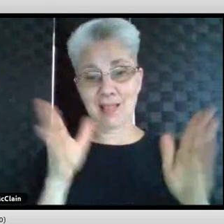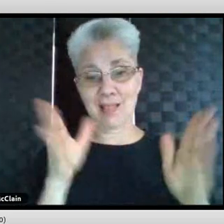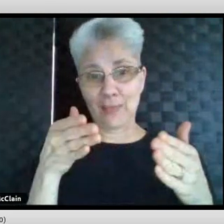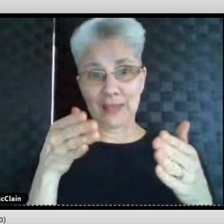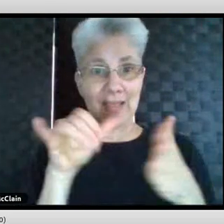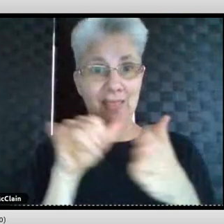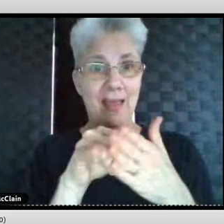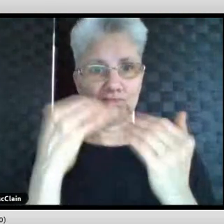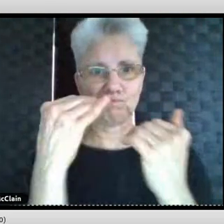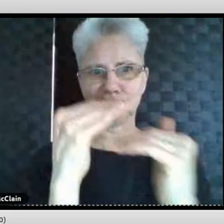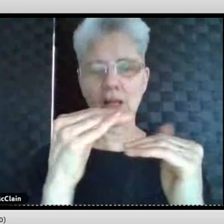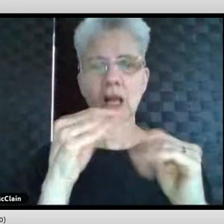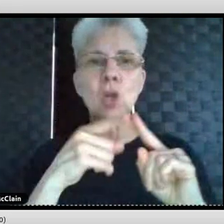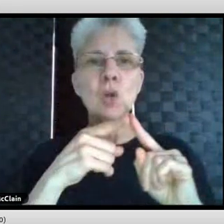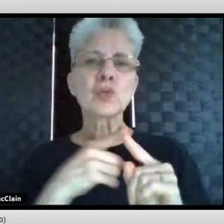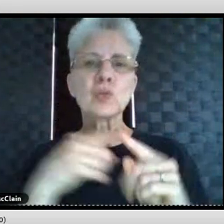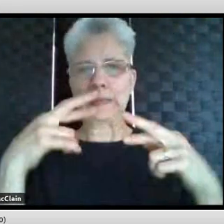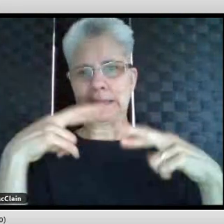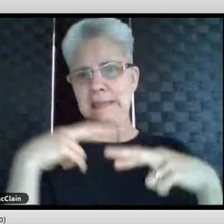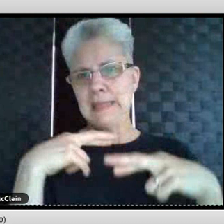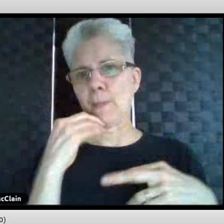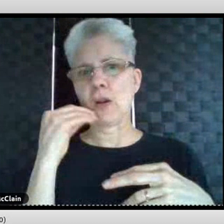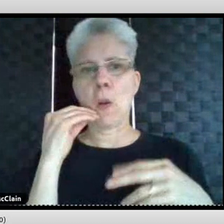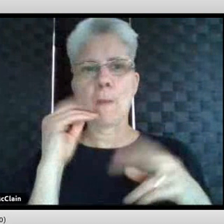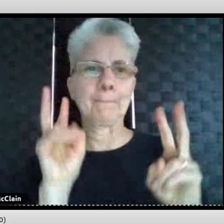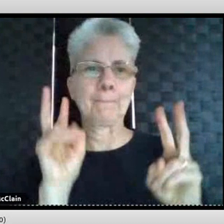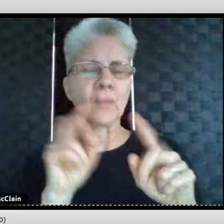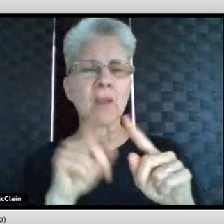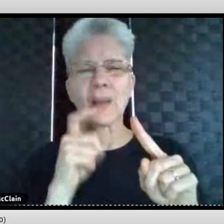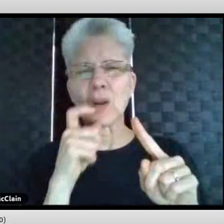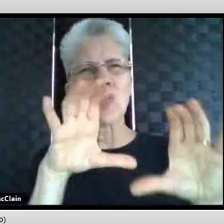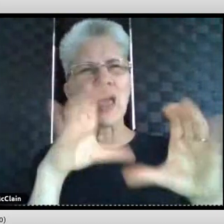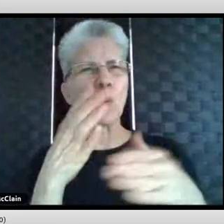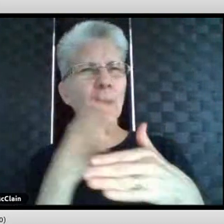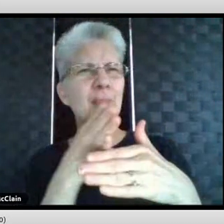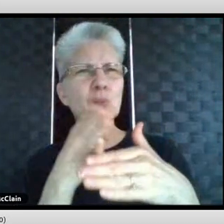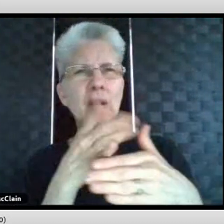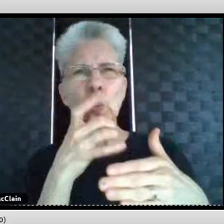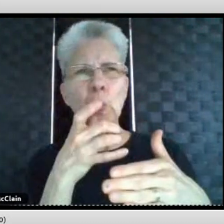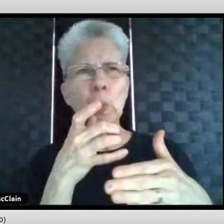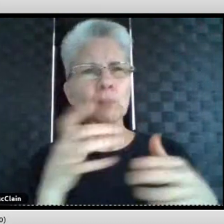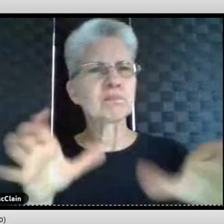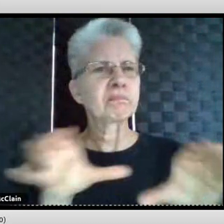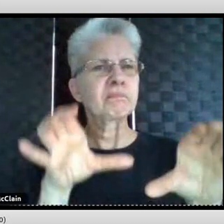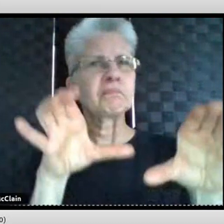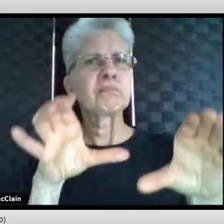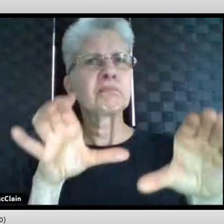to retirement homes, but who's that group in between that wants to stay active.